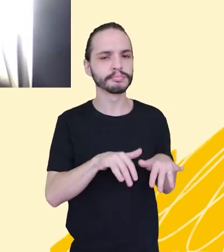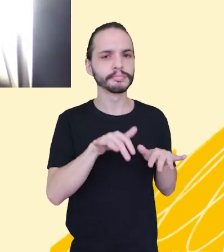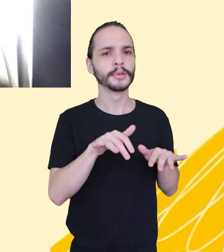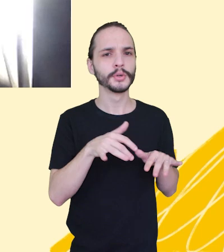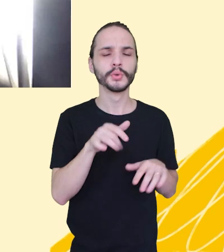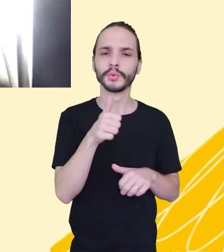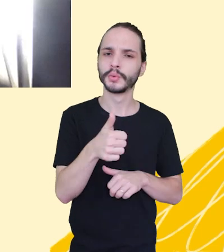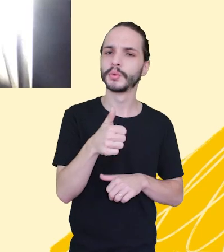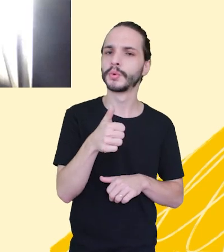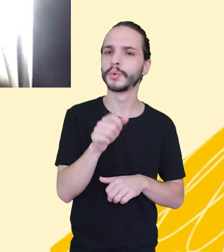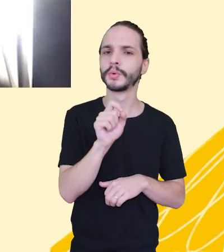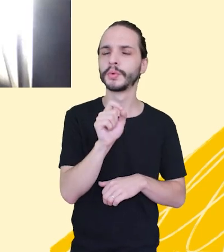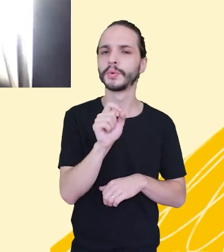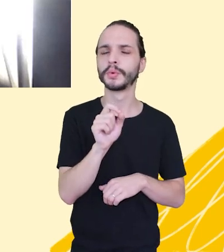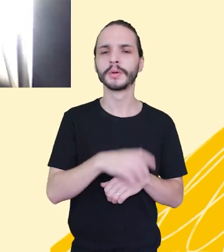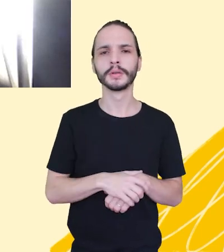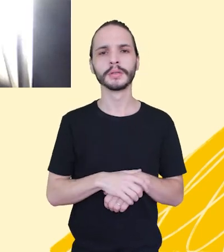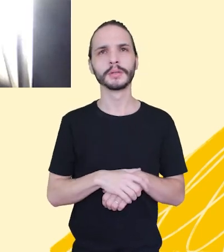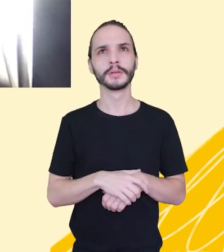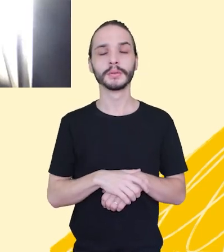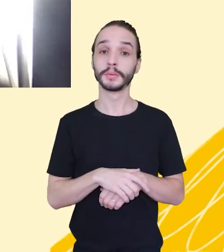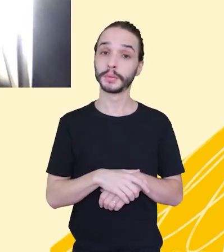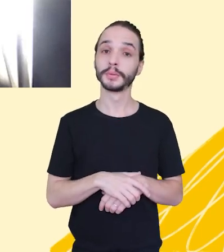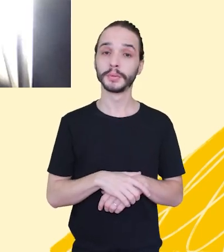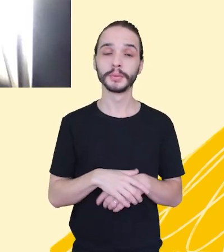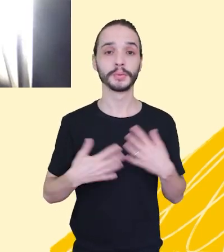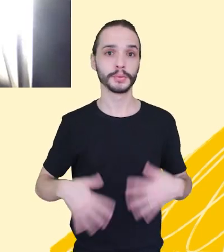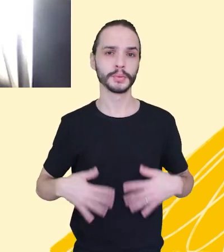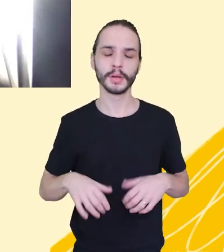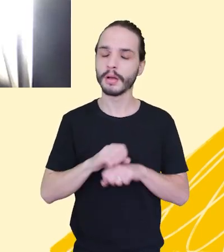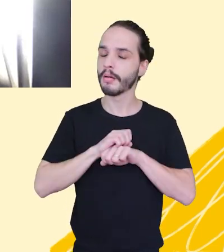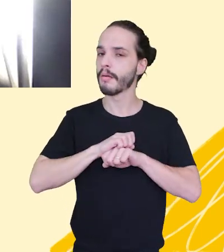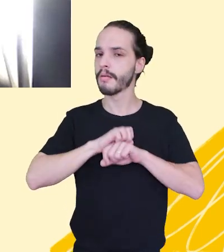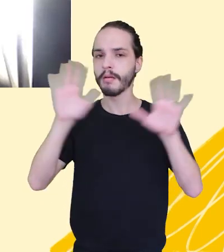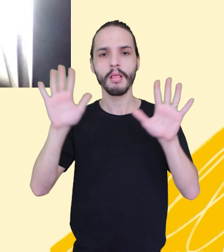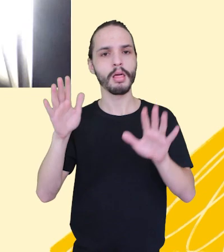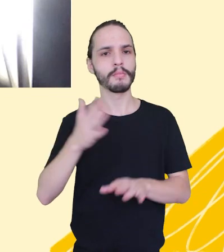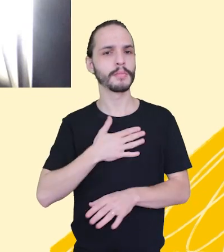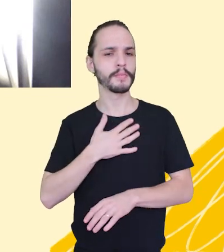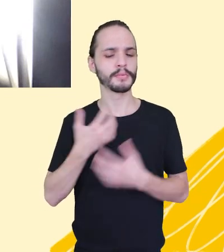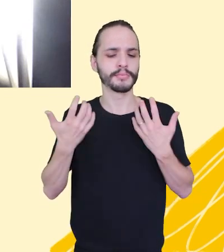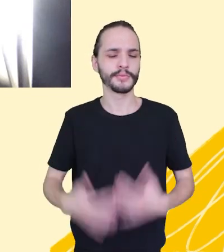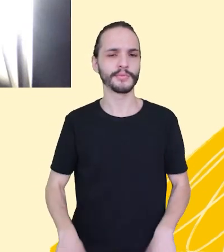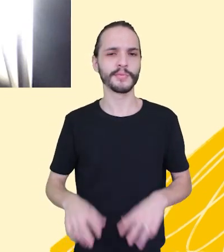it was clear that I don't want to edit it, that there is no reason to interrupt that scene.